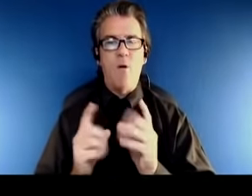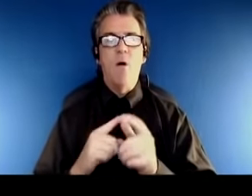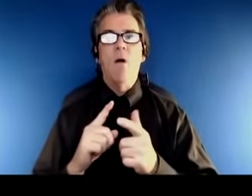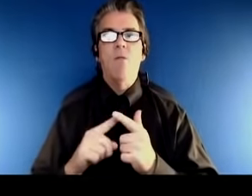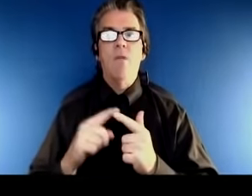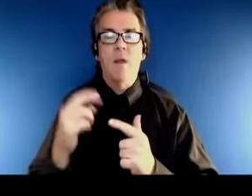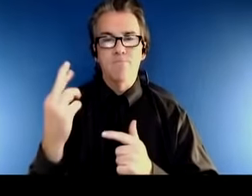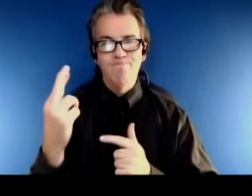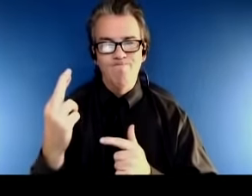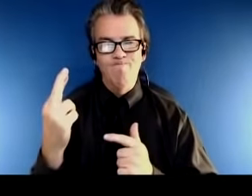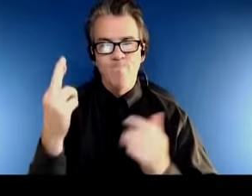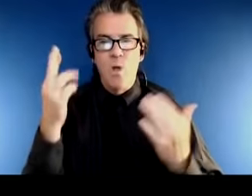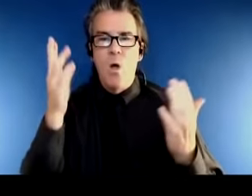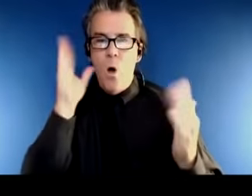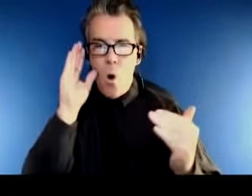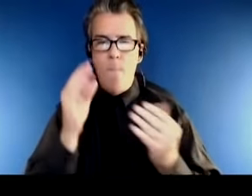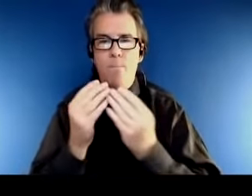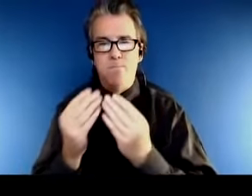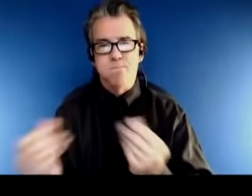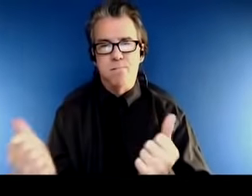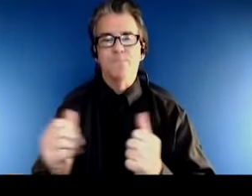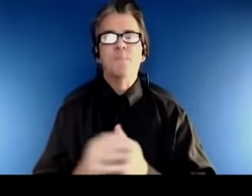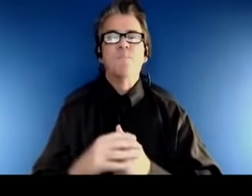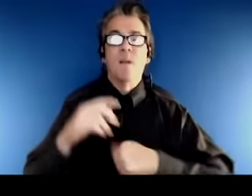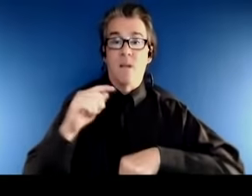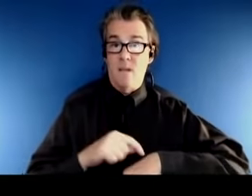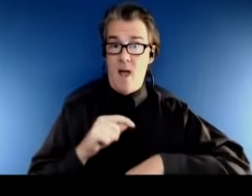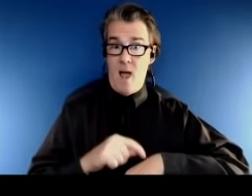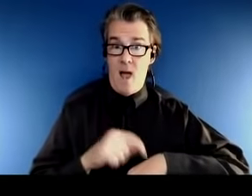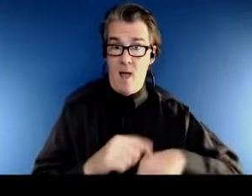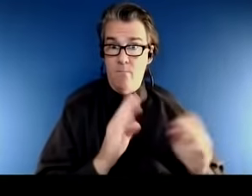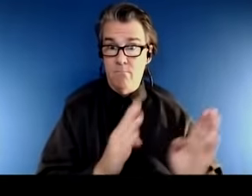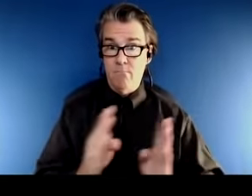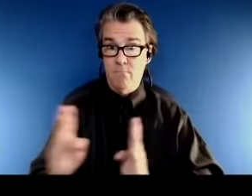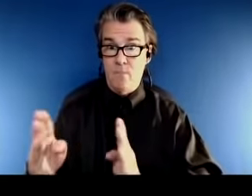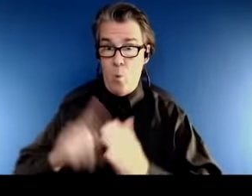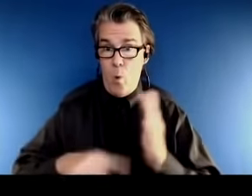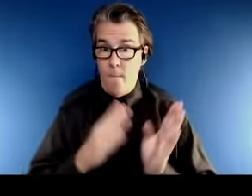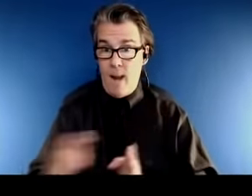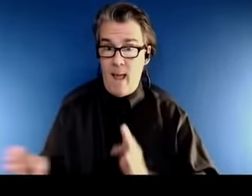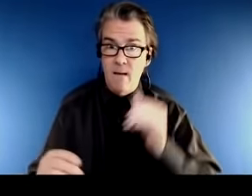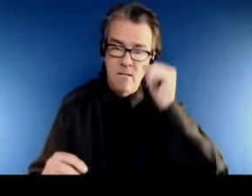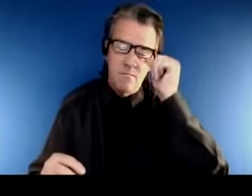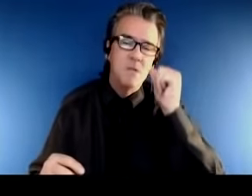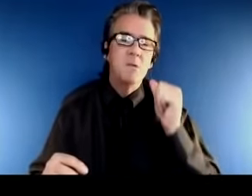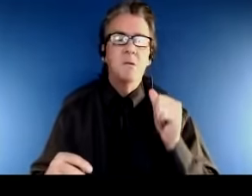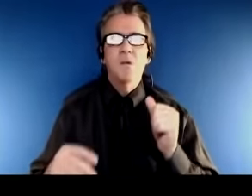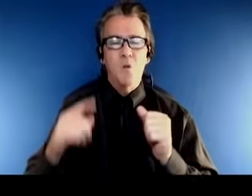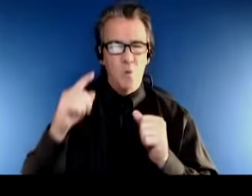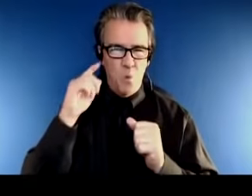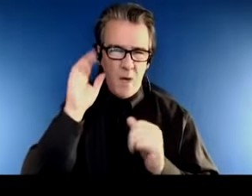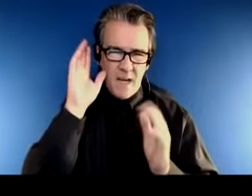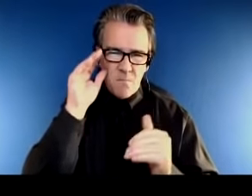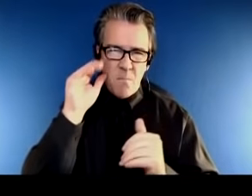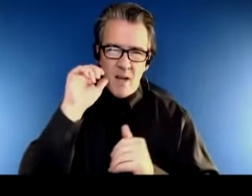Once we identify that geographic area of danger, then we look to see what infrastructure